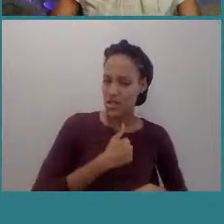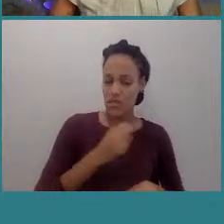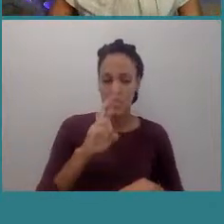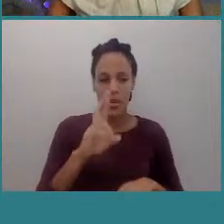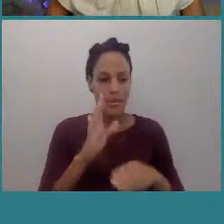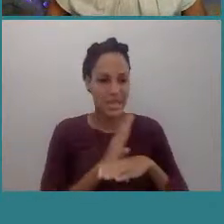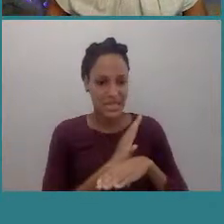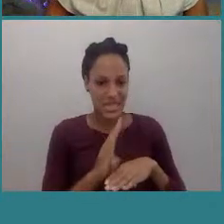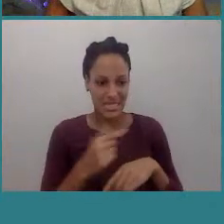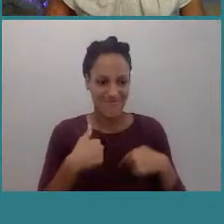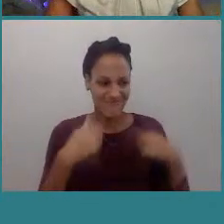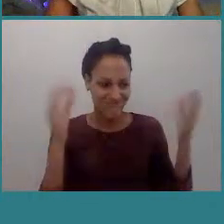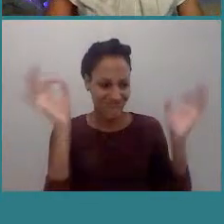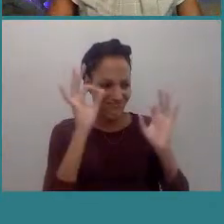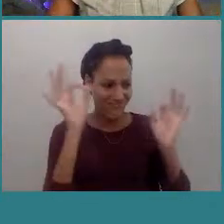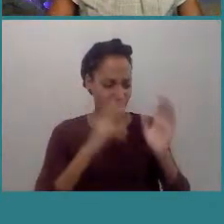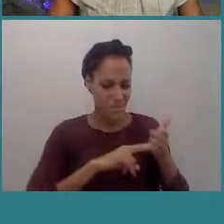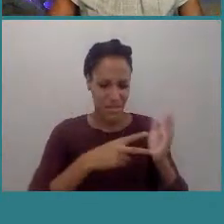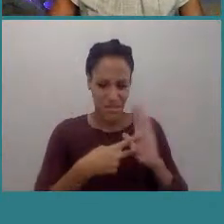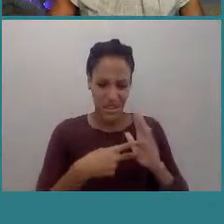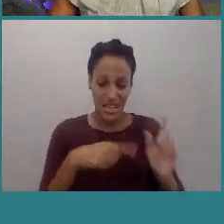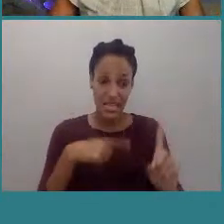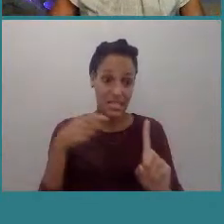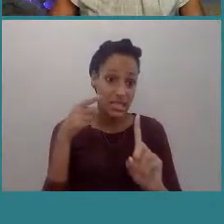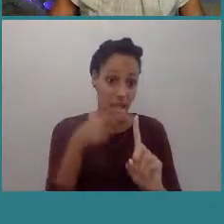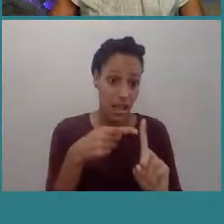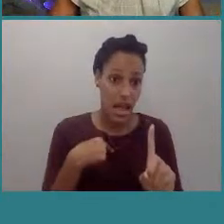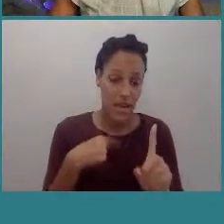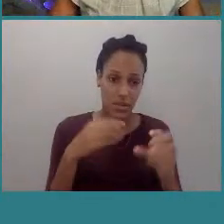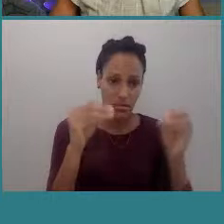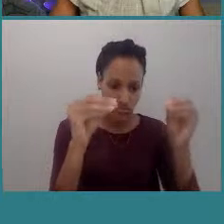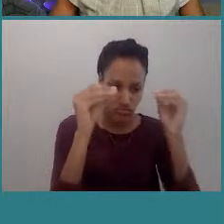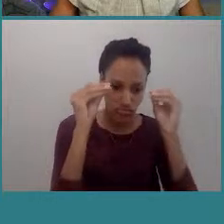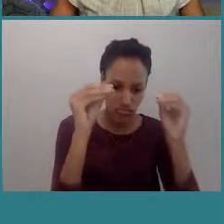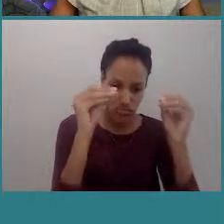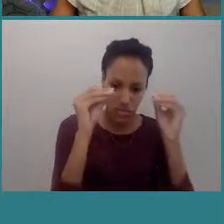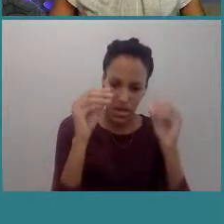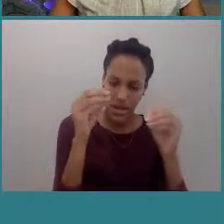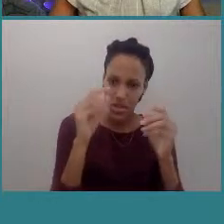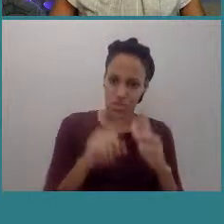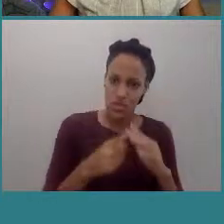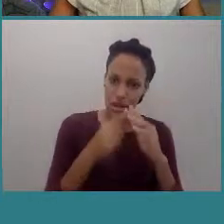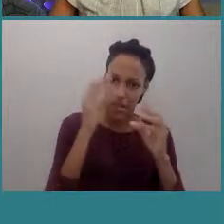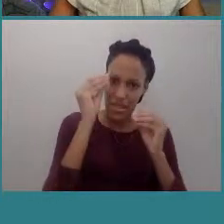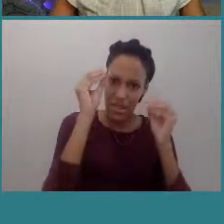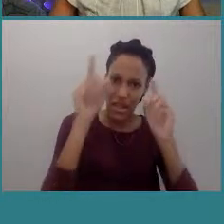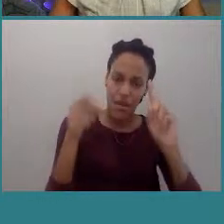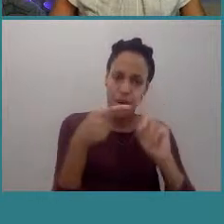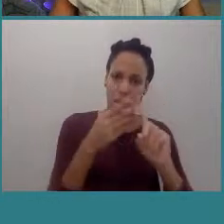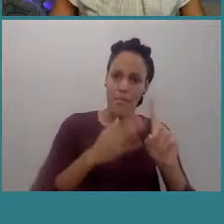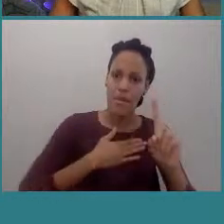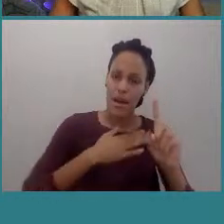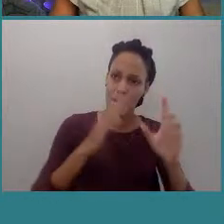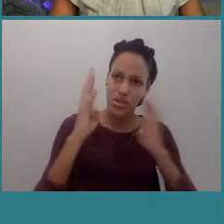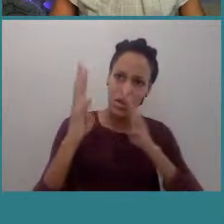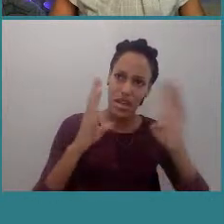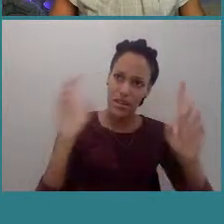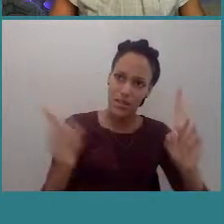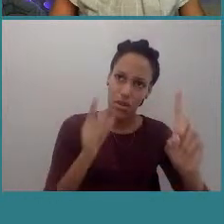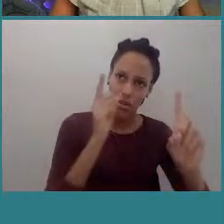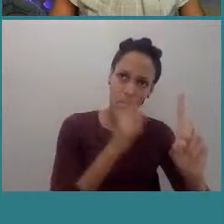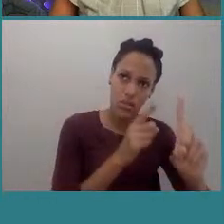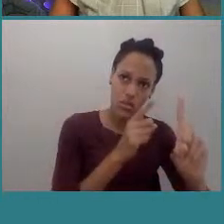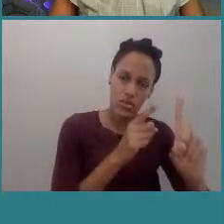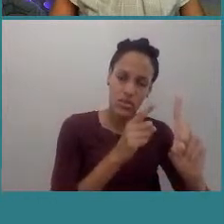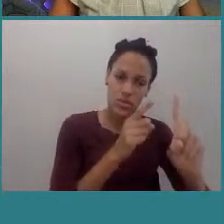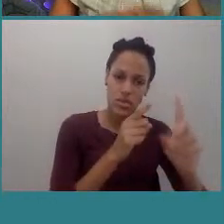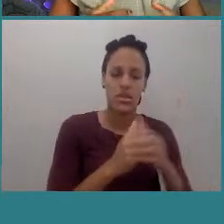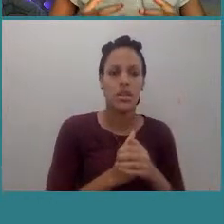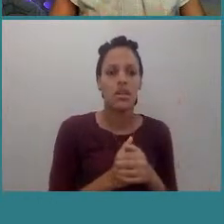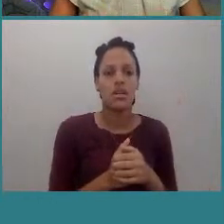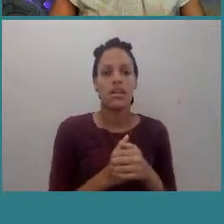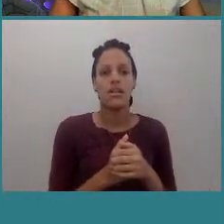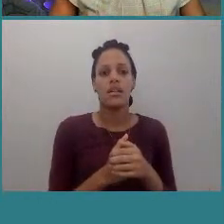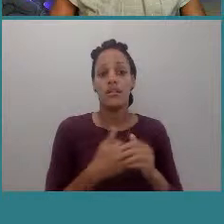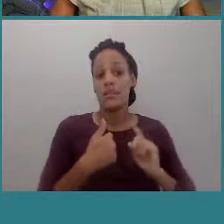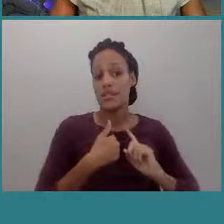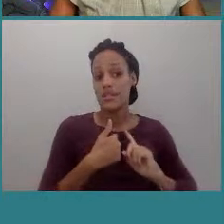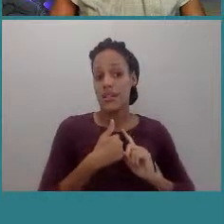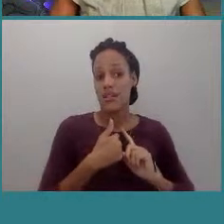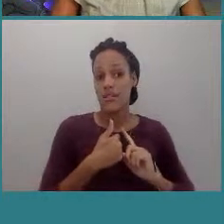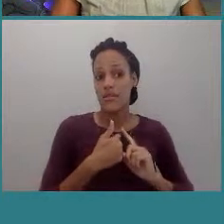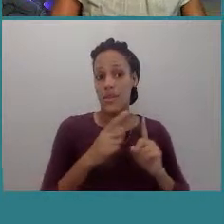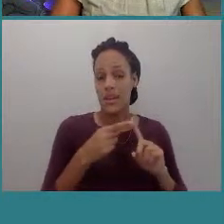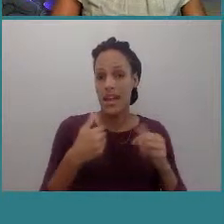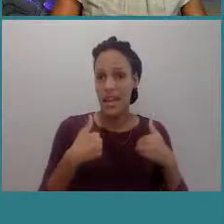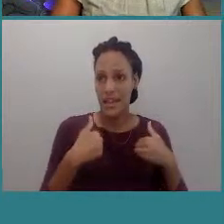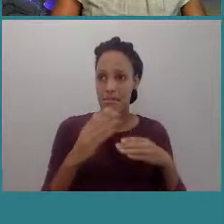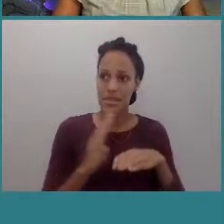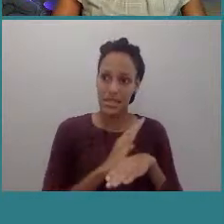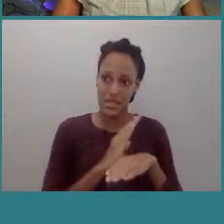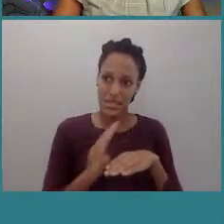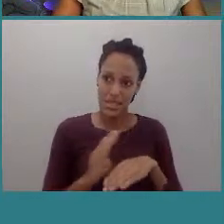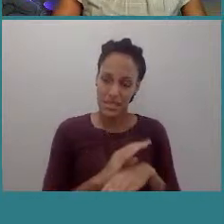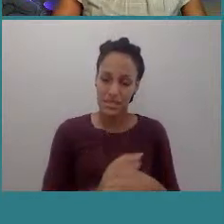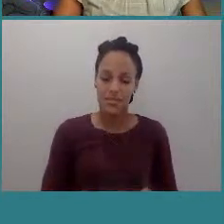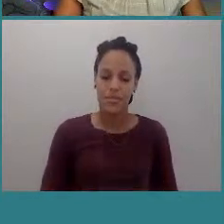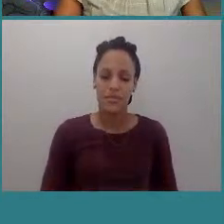for you. I love what you are doing. Here is my area of expertise. Here is what I like